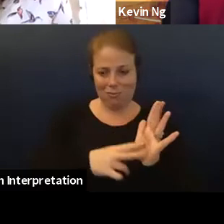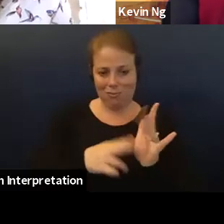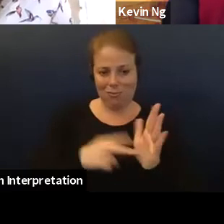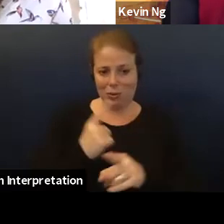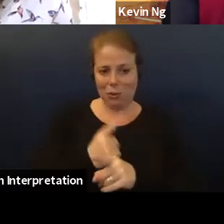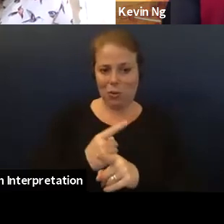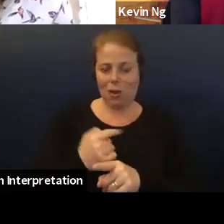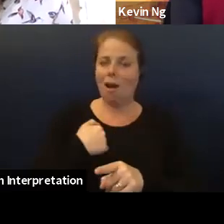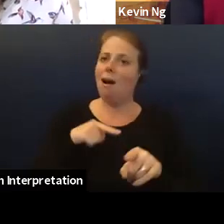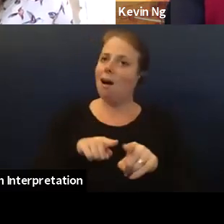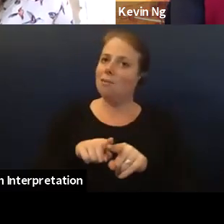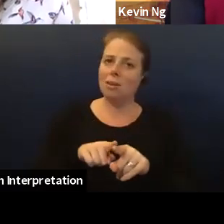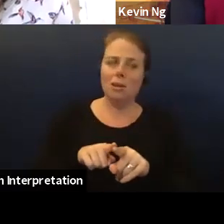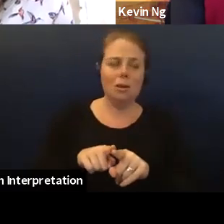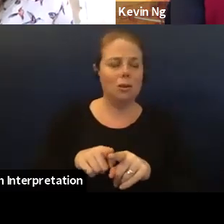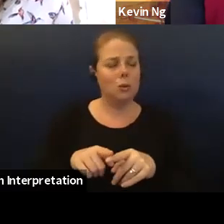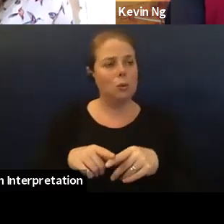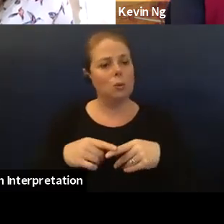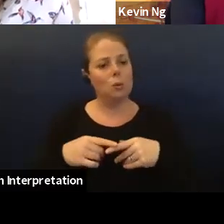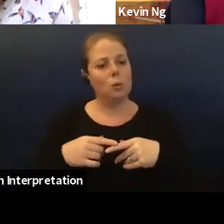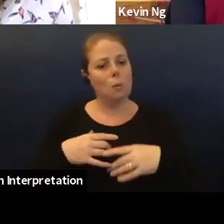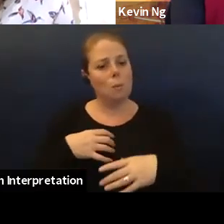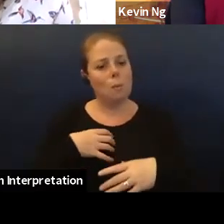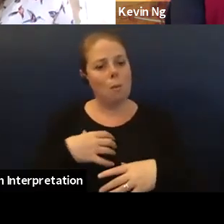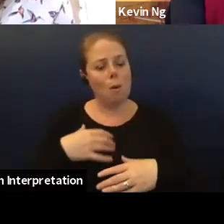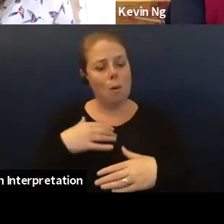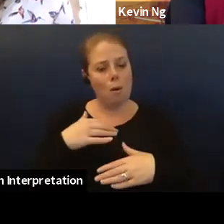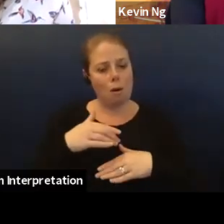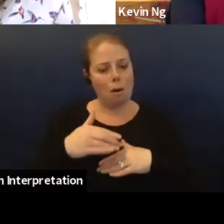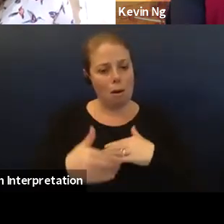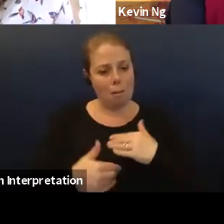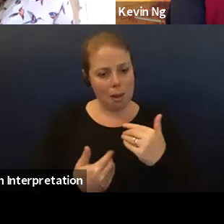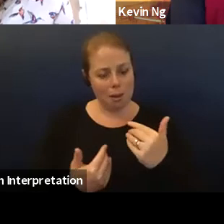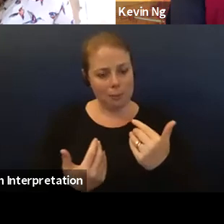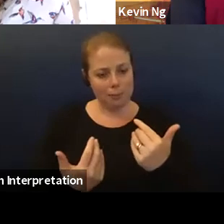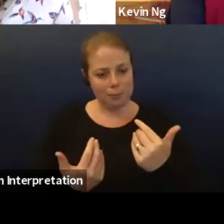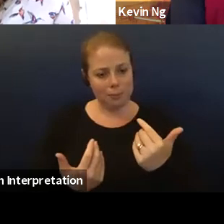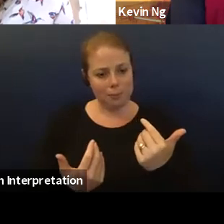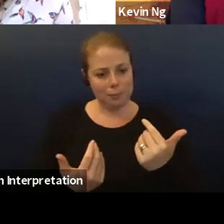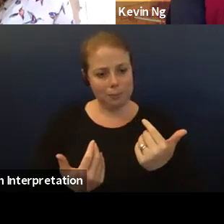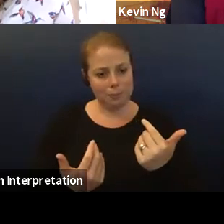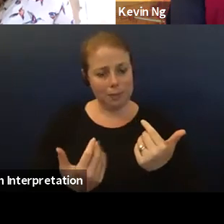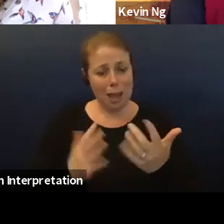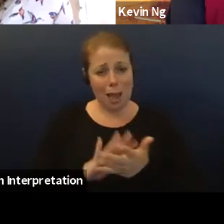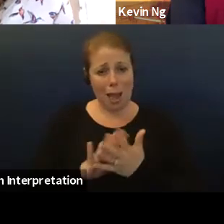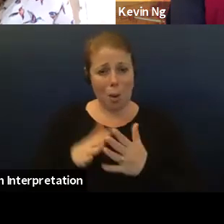like I learned more about the shear amount of like labour it takes to go through an application